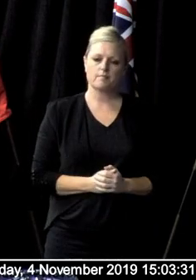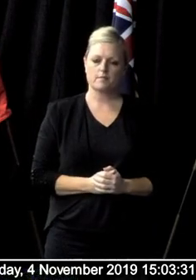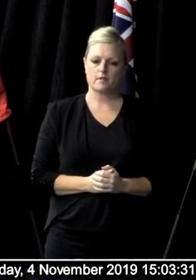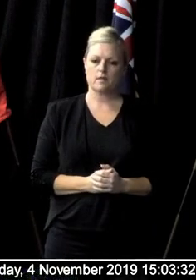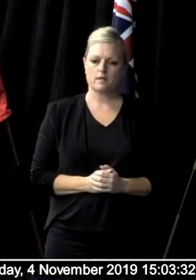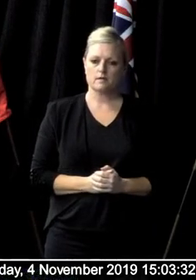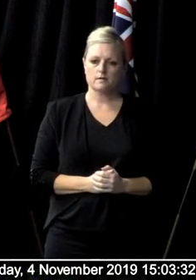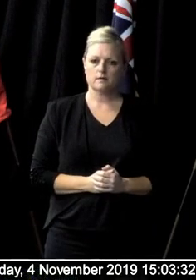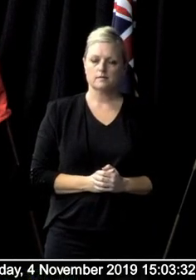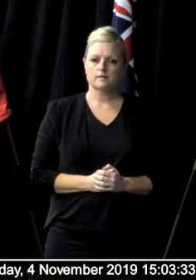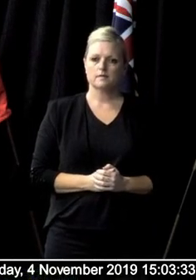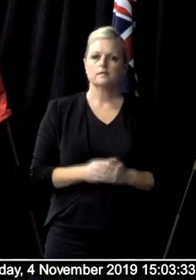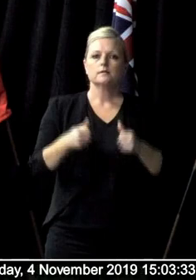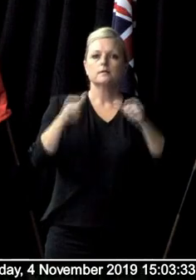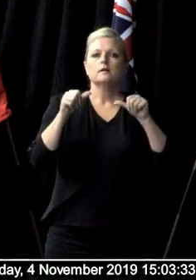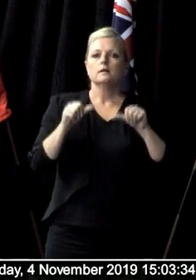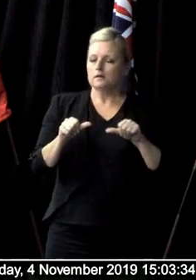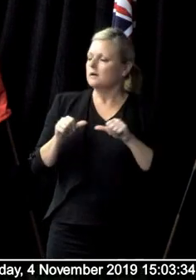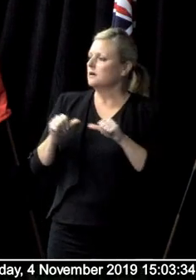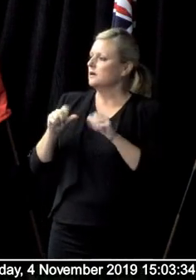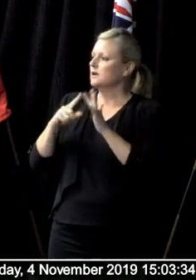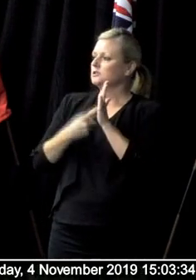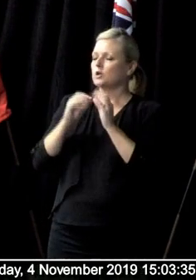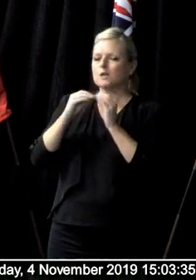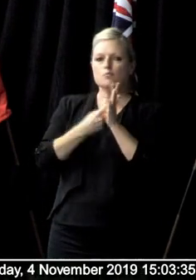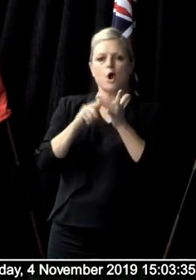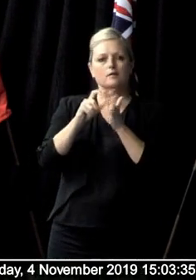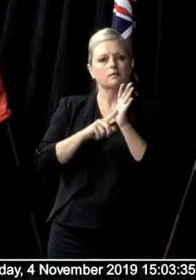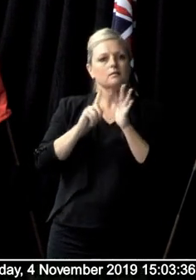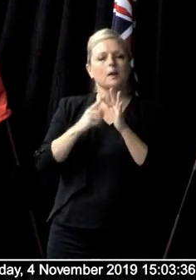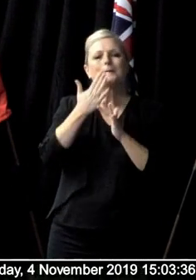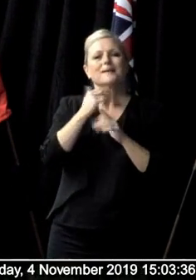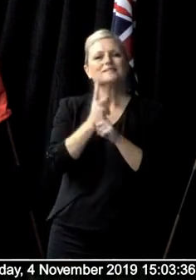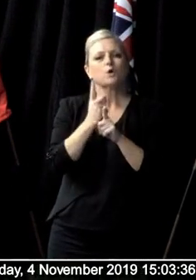Dr Bridle, can you speak, please, about the impact of segregated models and practices.